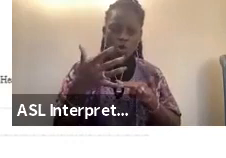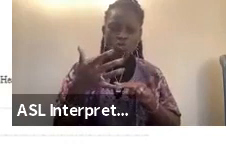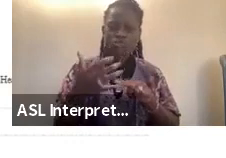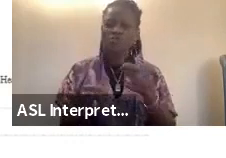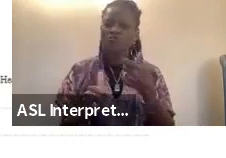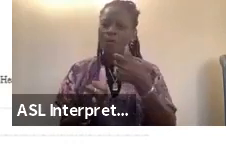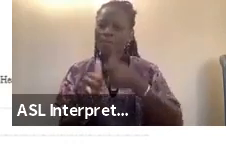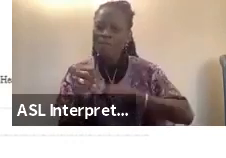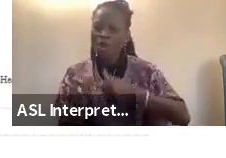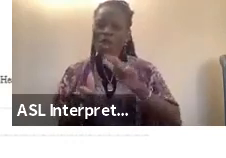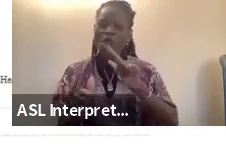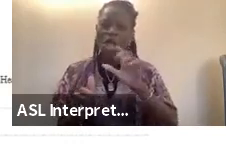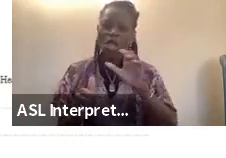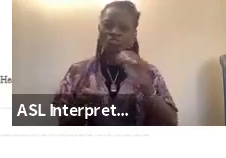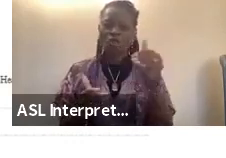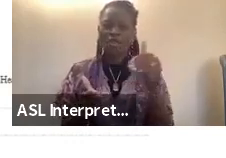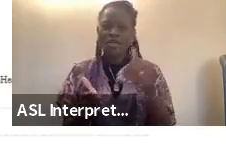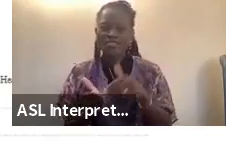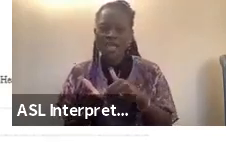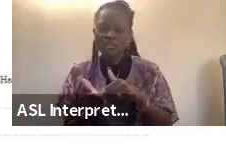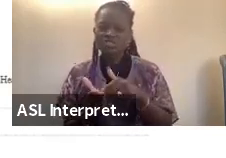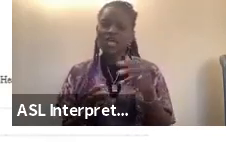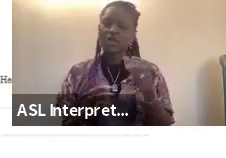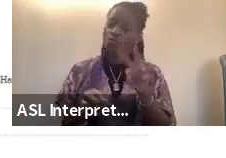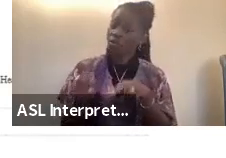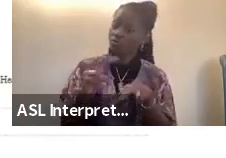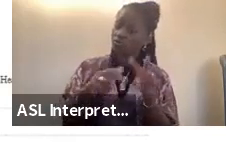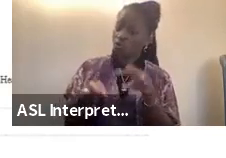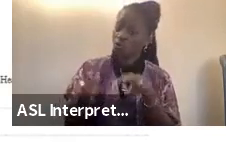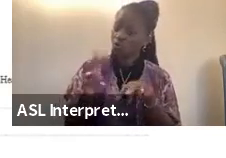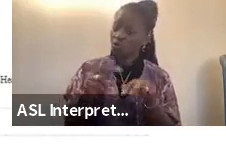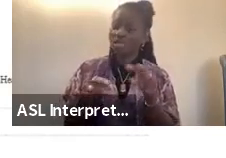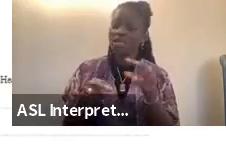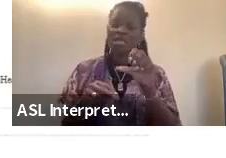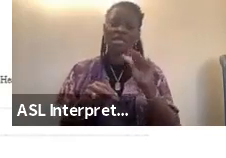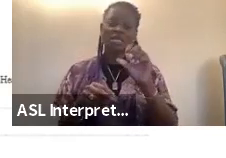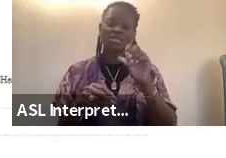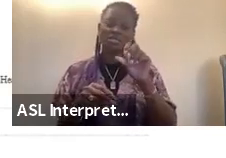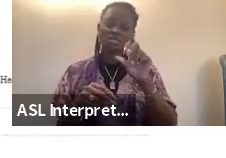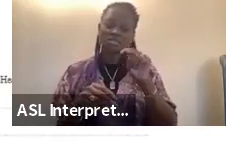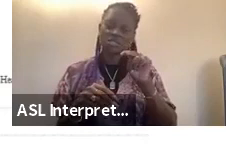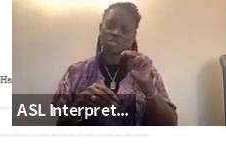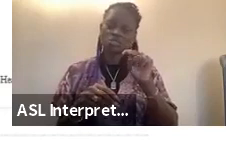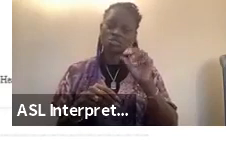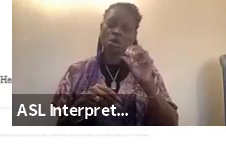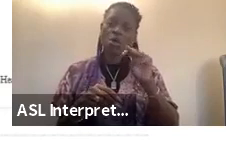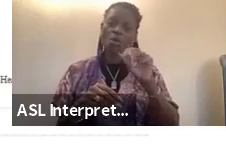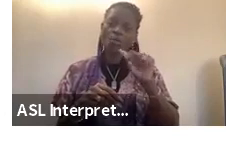are being observed in Sonoma, Sebastopol, and Cloverdale.